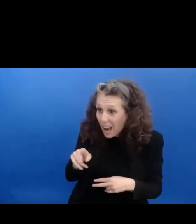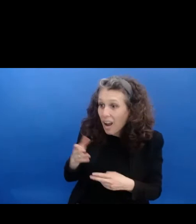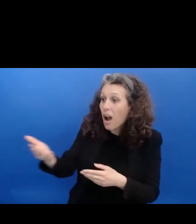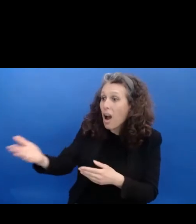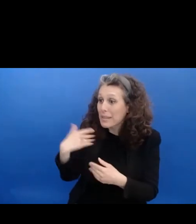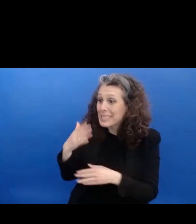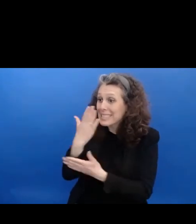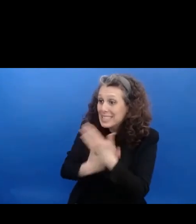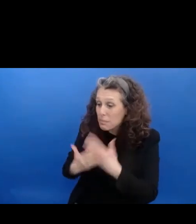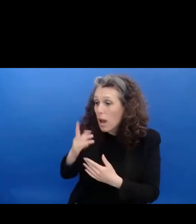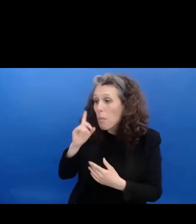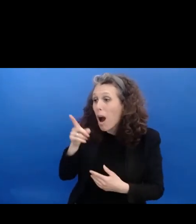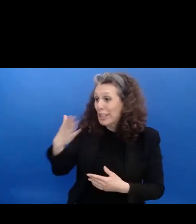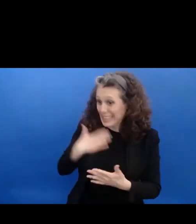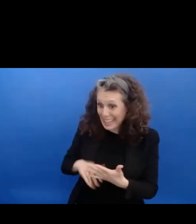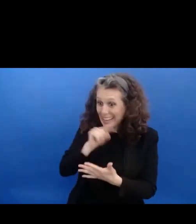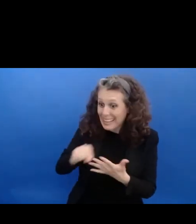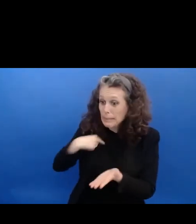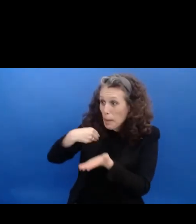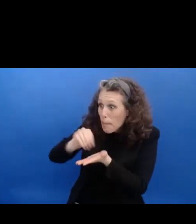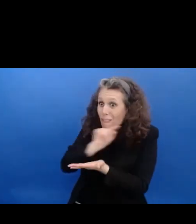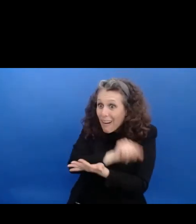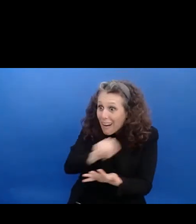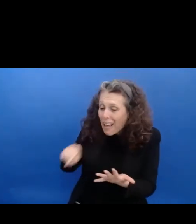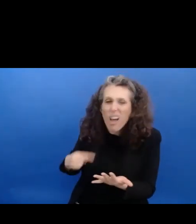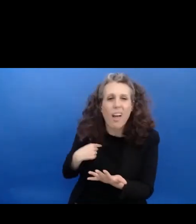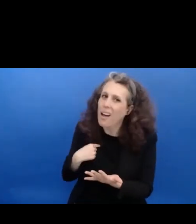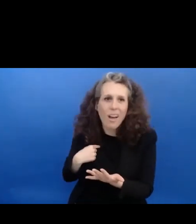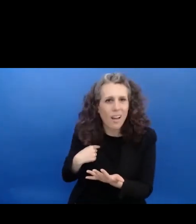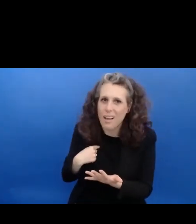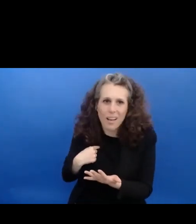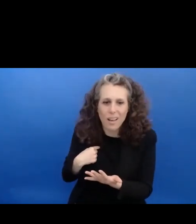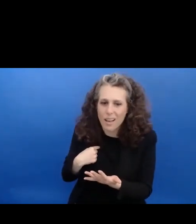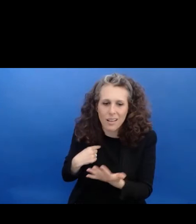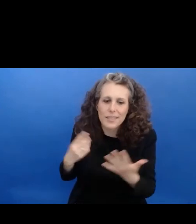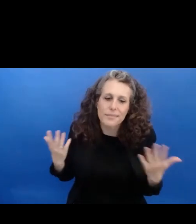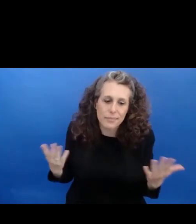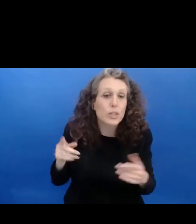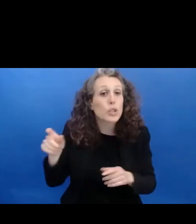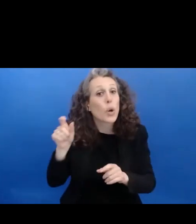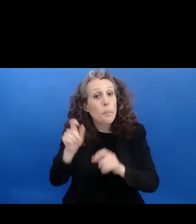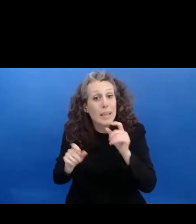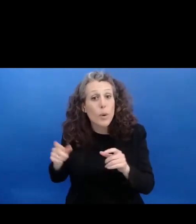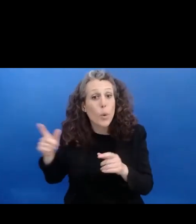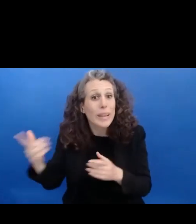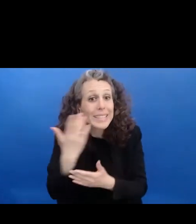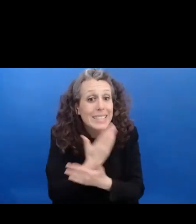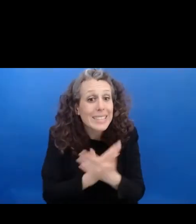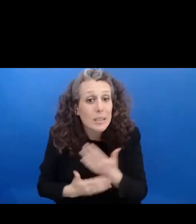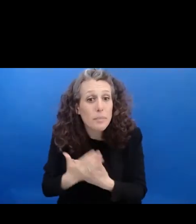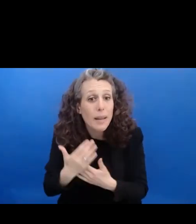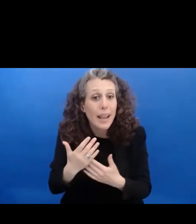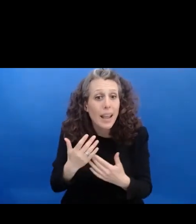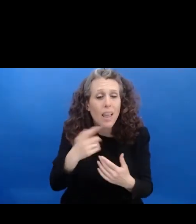employers have another misperception that people with disabilities likes ability to work all these